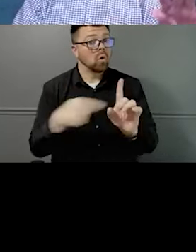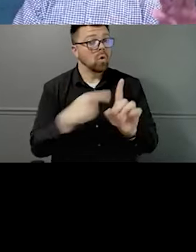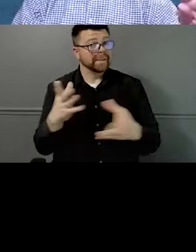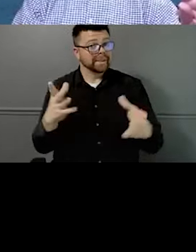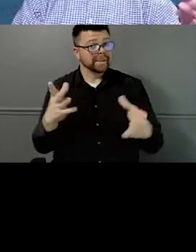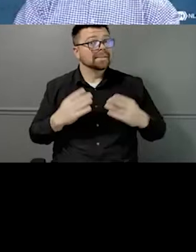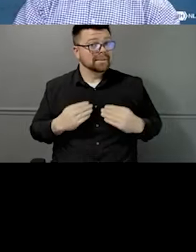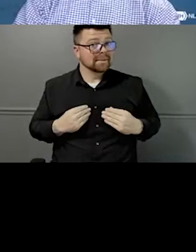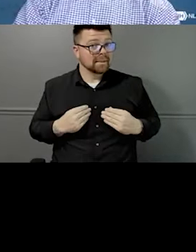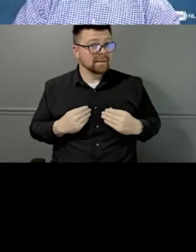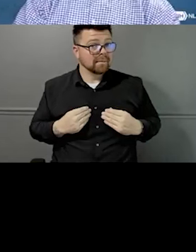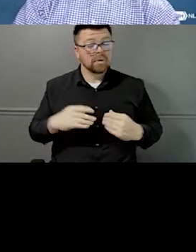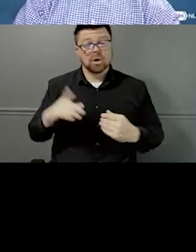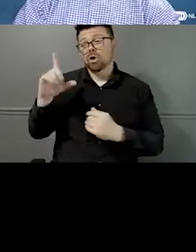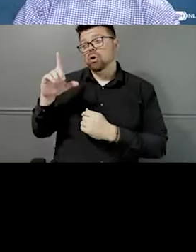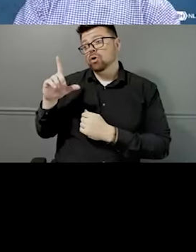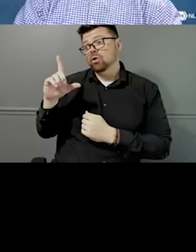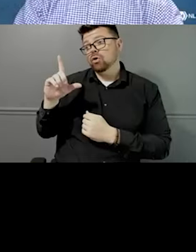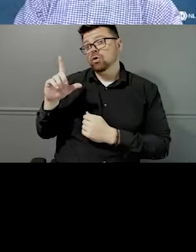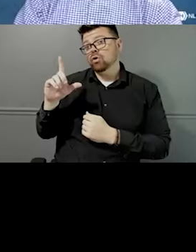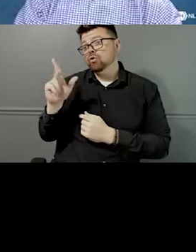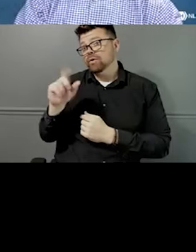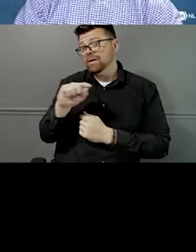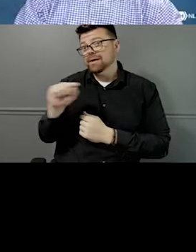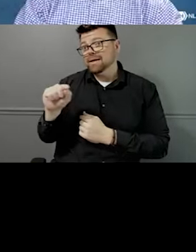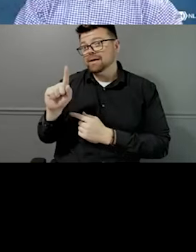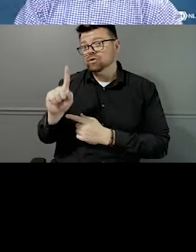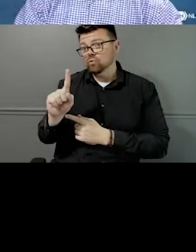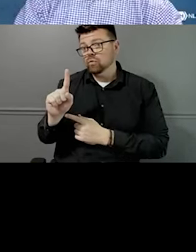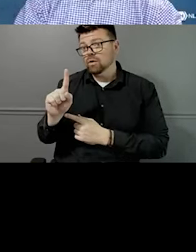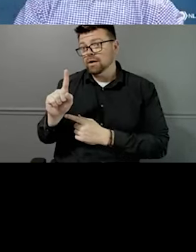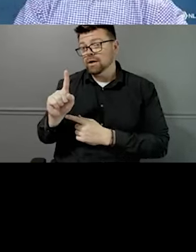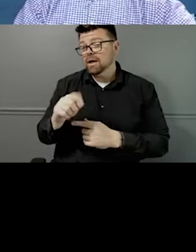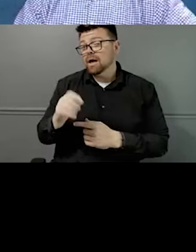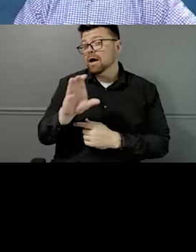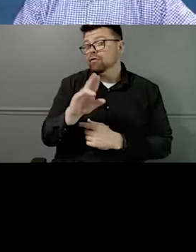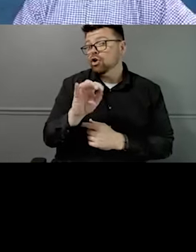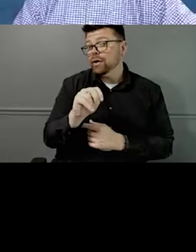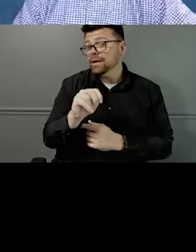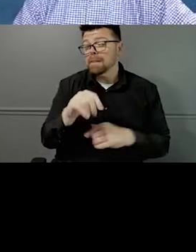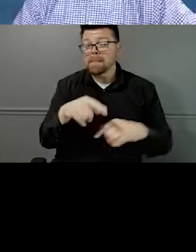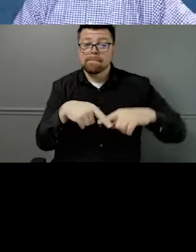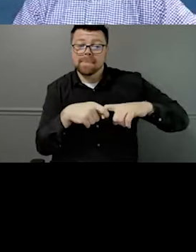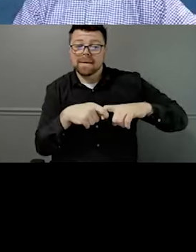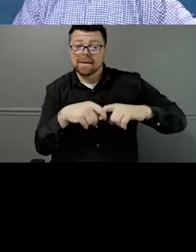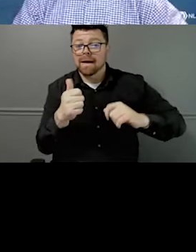the 23-1 versions of the current and pending other support and the biographical sketch.